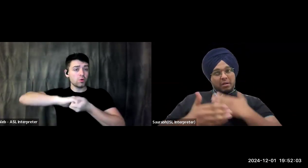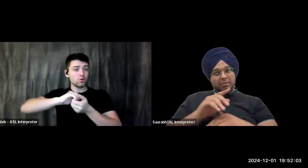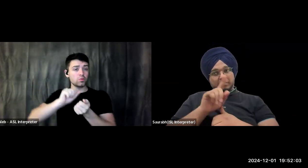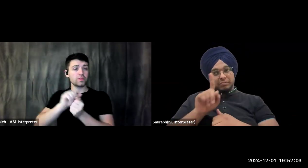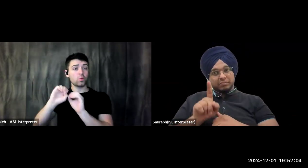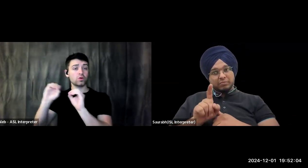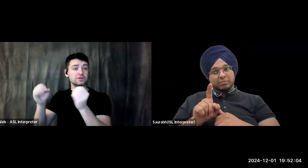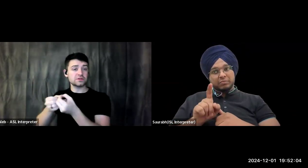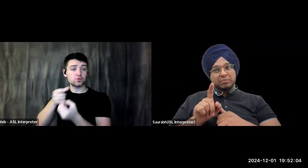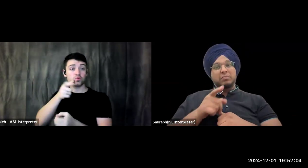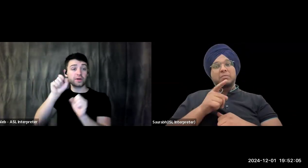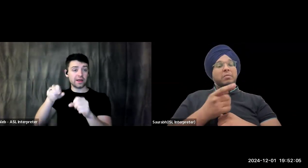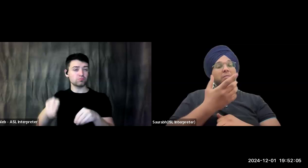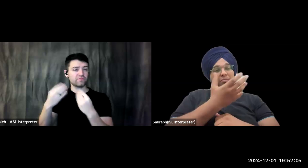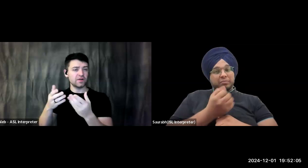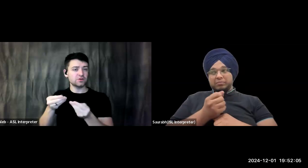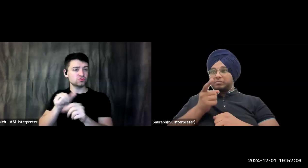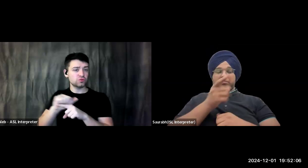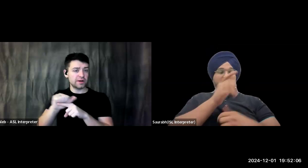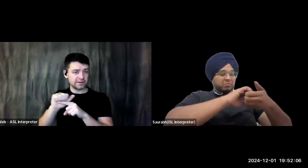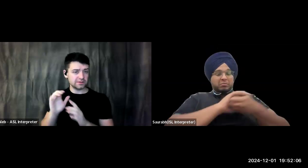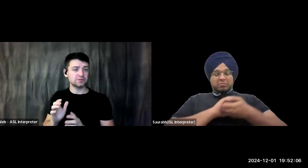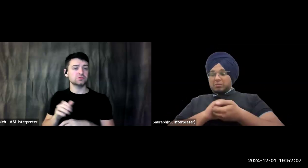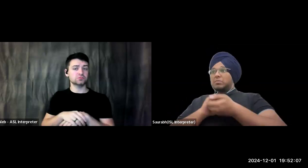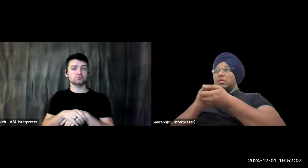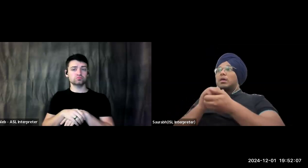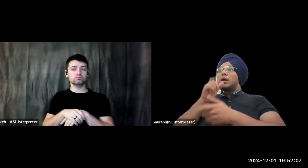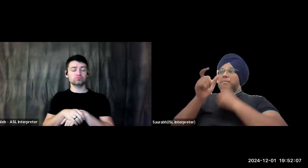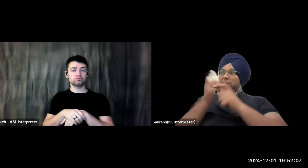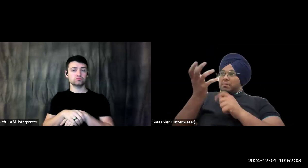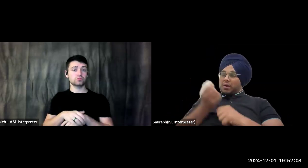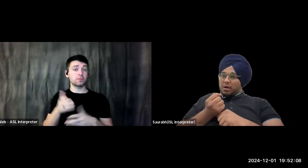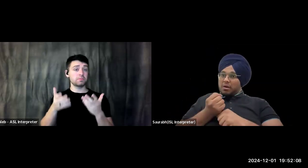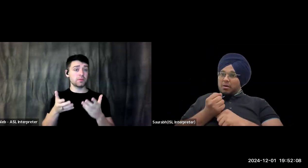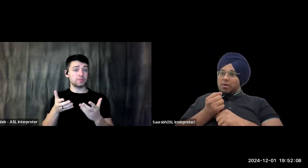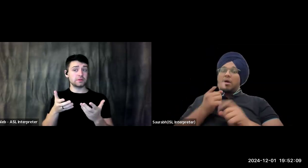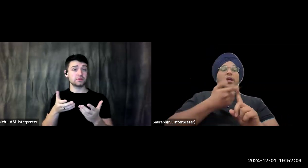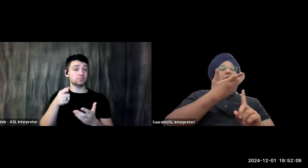and then they buy from you and then that other organization will be the one training them?